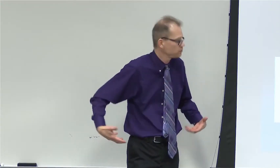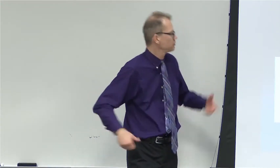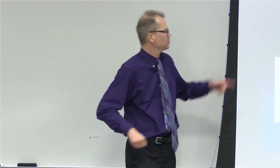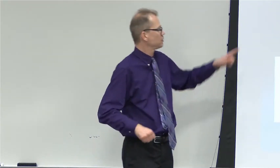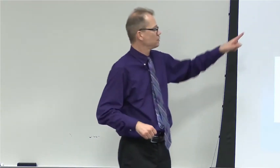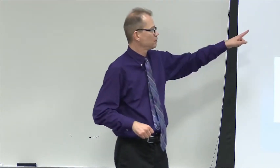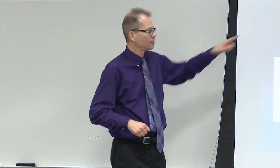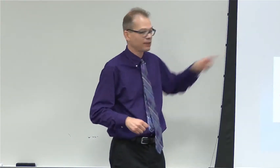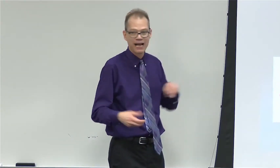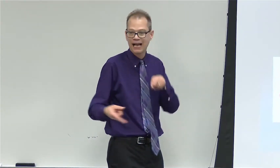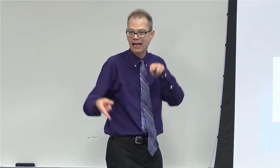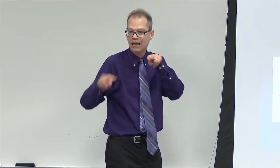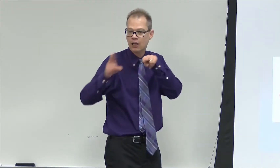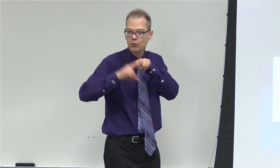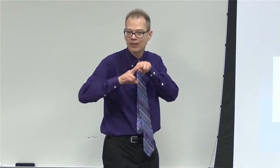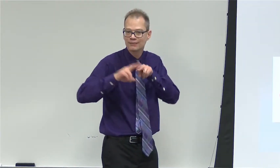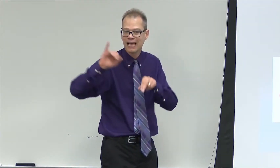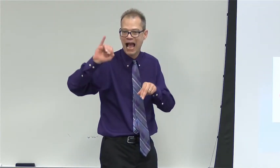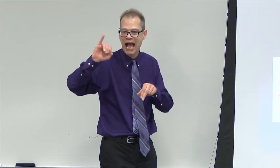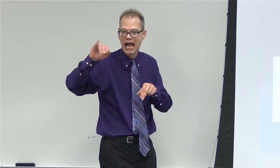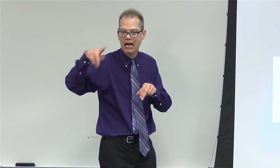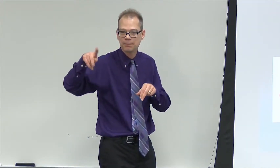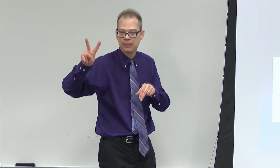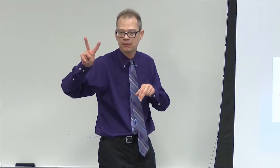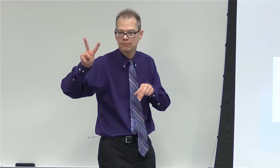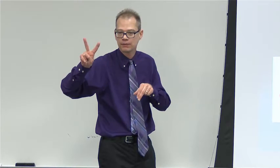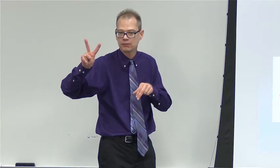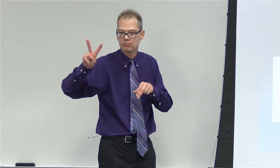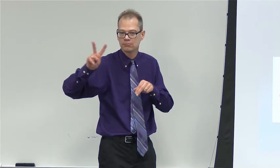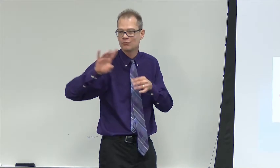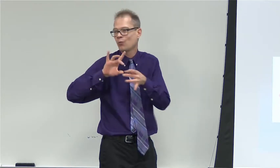obesity, um... an increase in IPV,